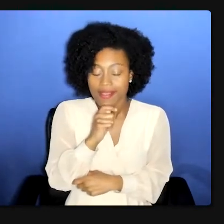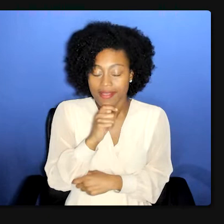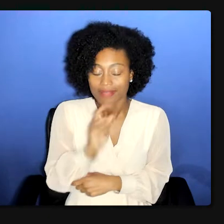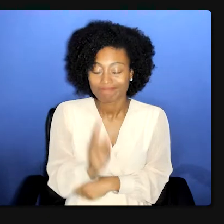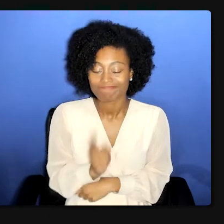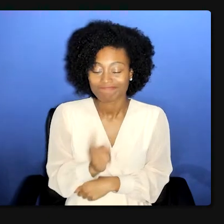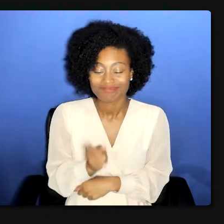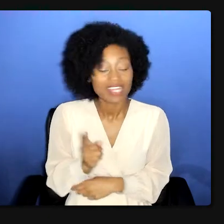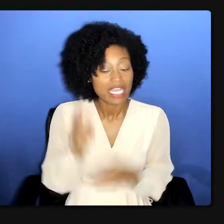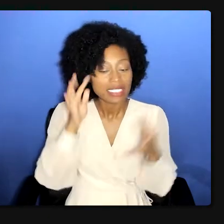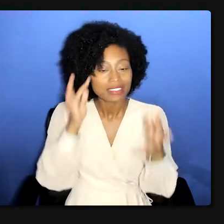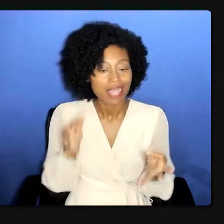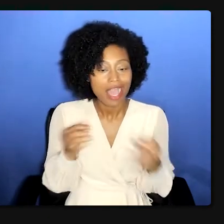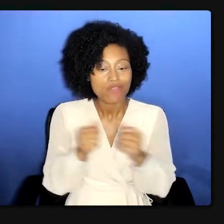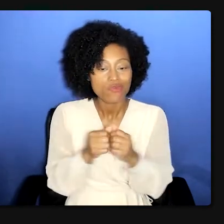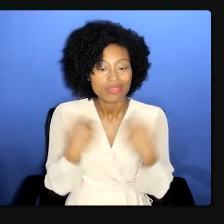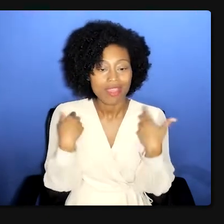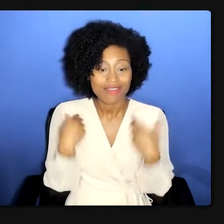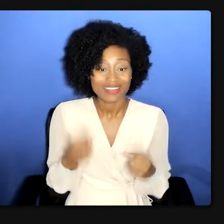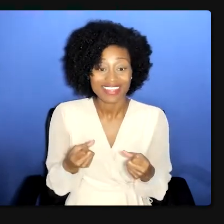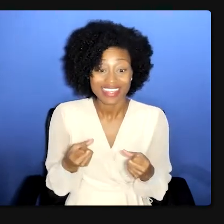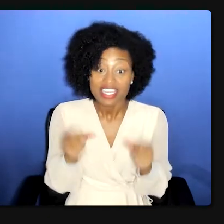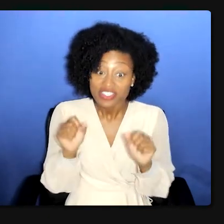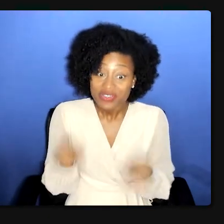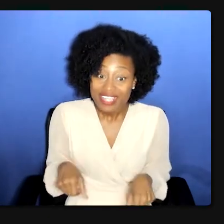We provide some safety nets like sample ratio mismatch,